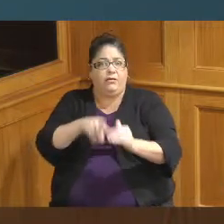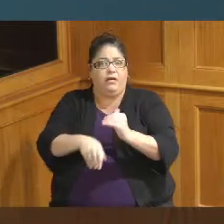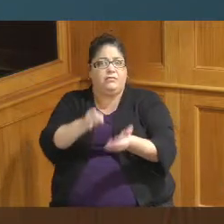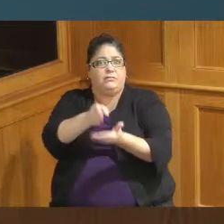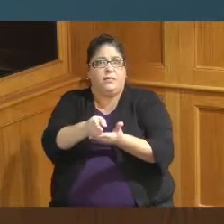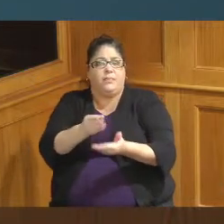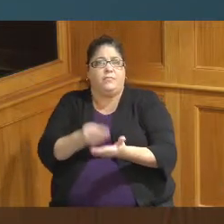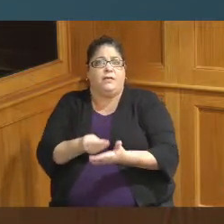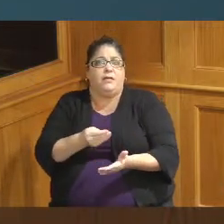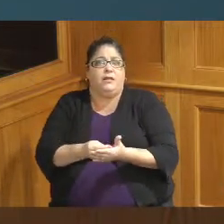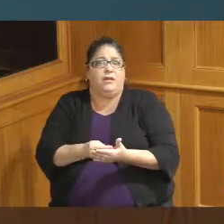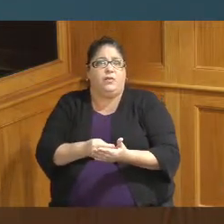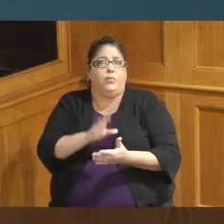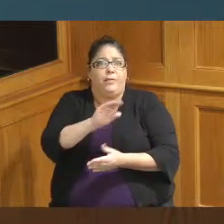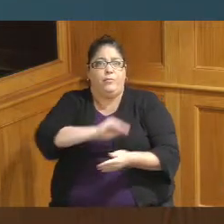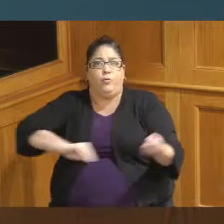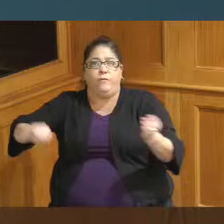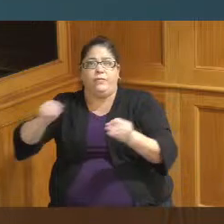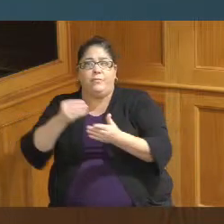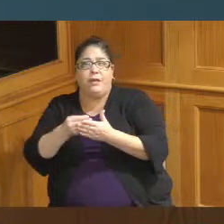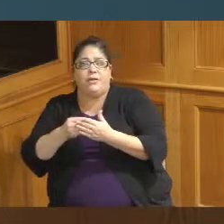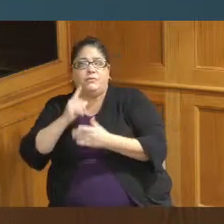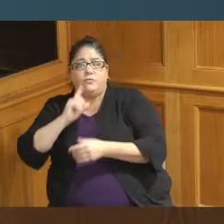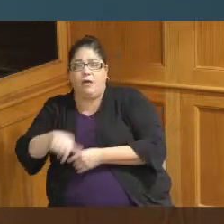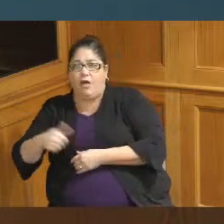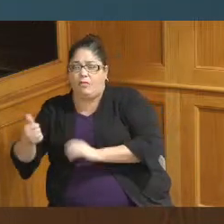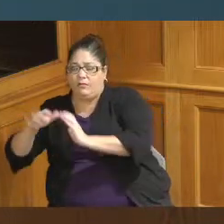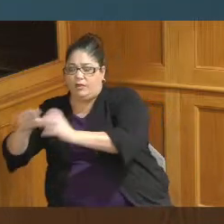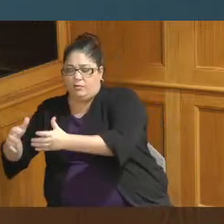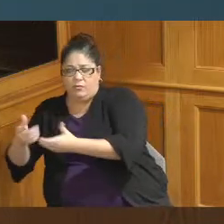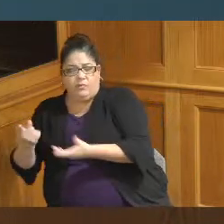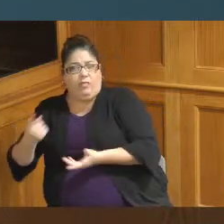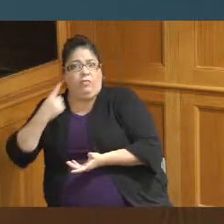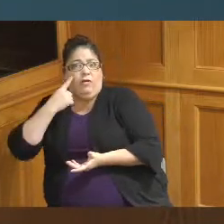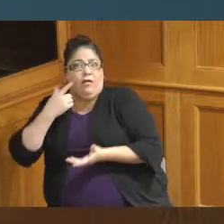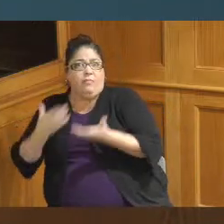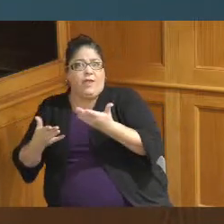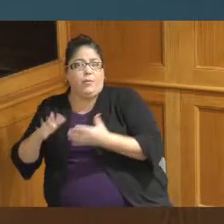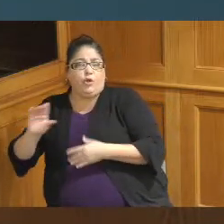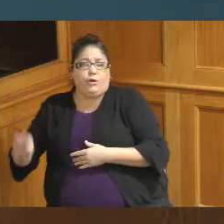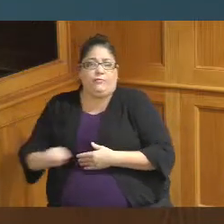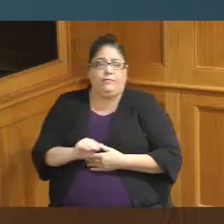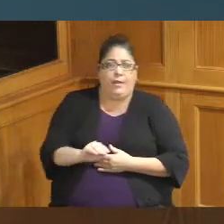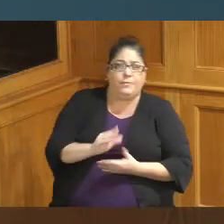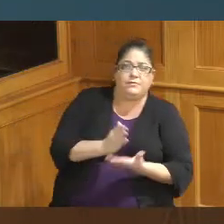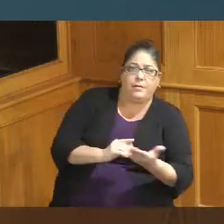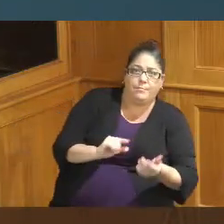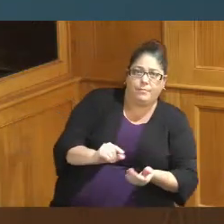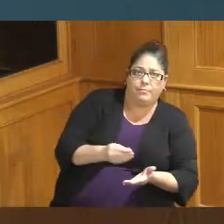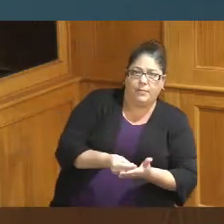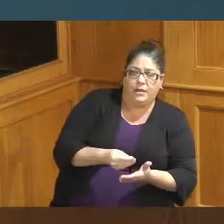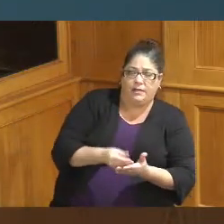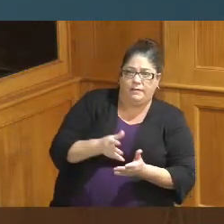it to some other things that maybe you know we could have kept it there so I wanted to let both